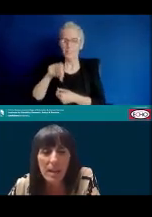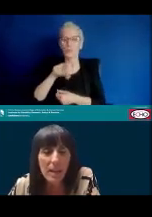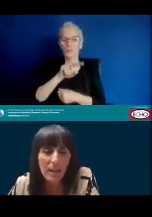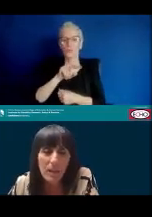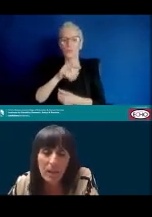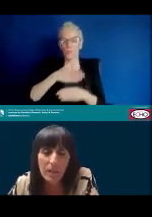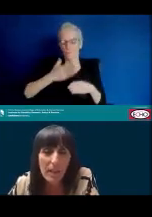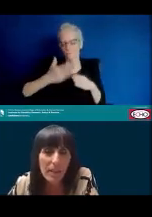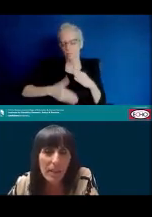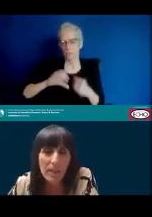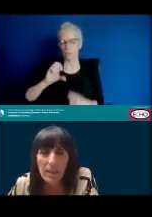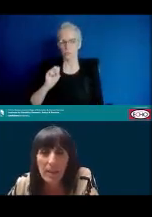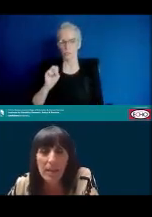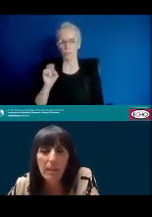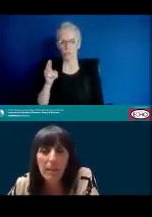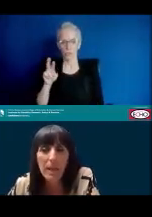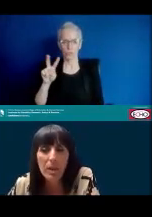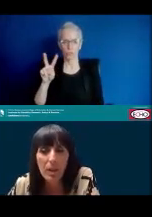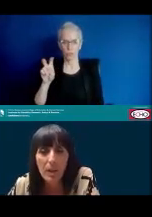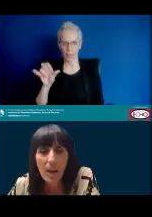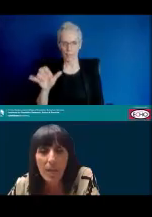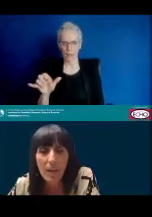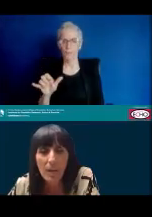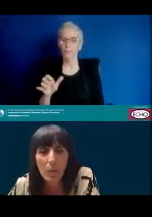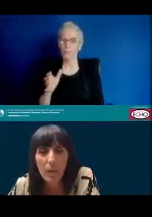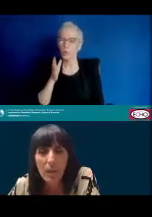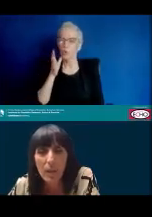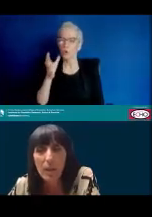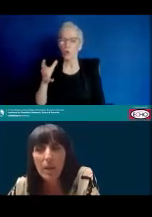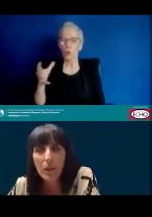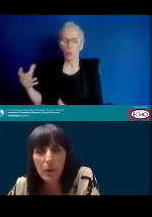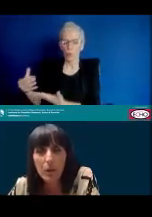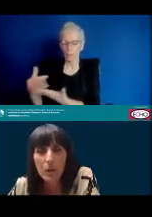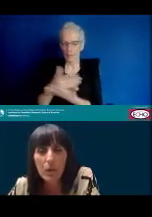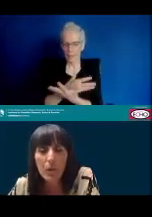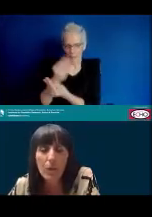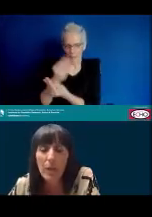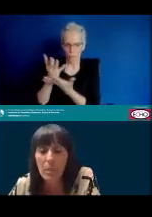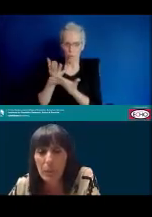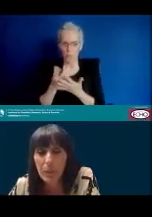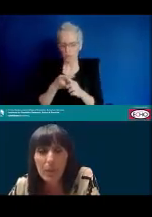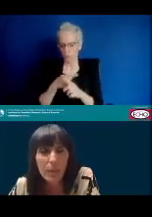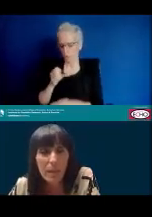That survey gives us information that we use to improve these